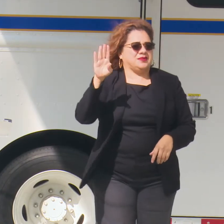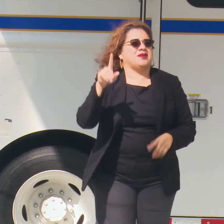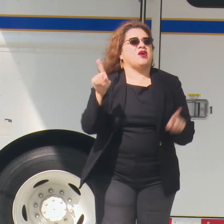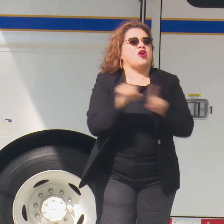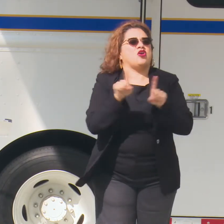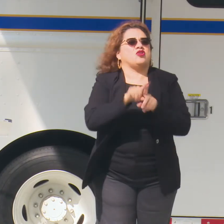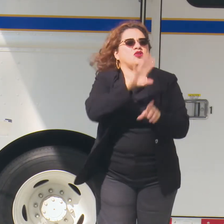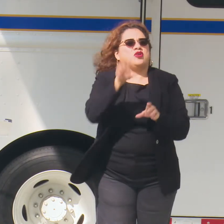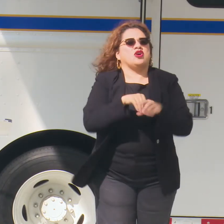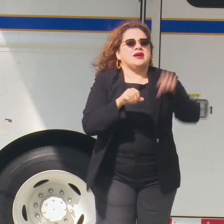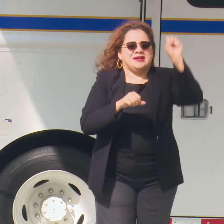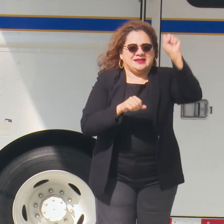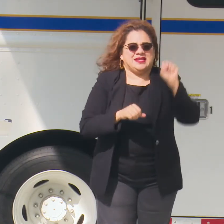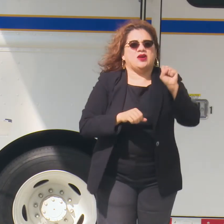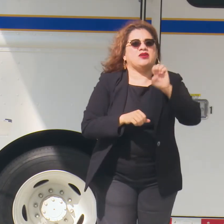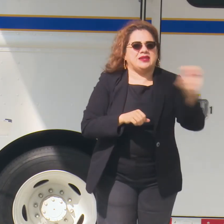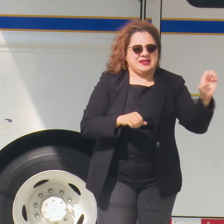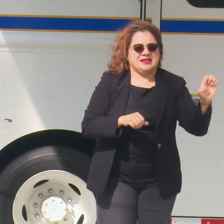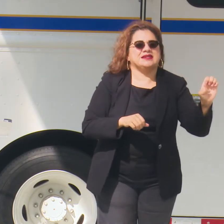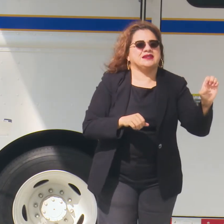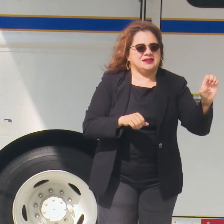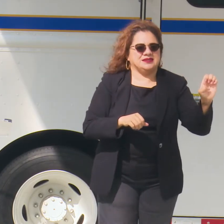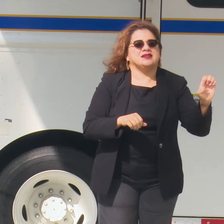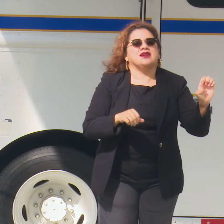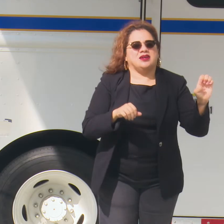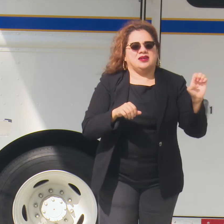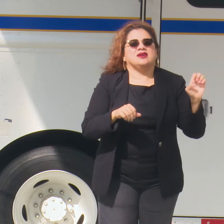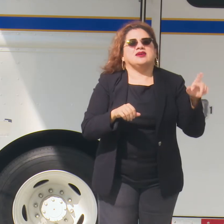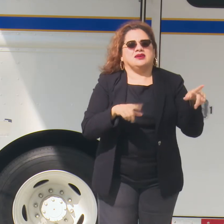a place that is very hard hit in this community.